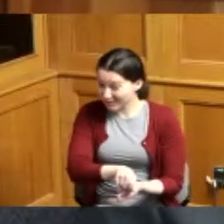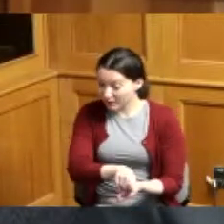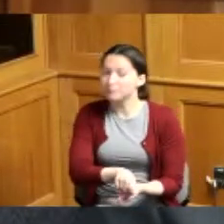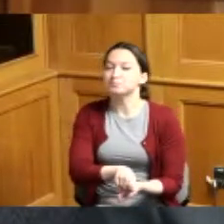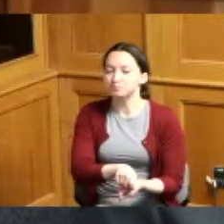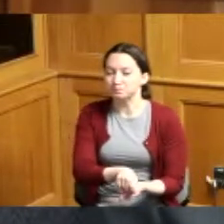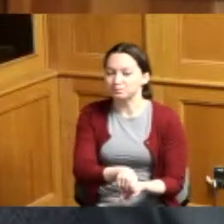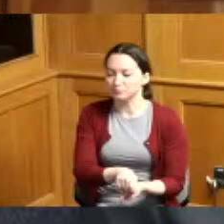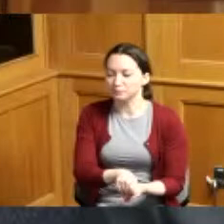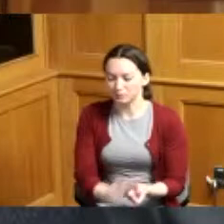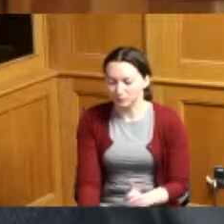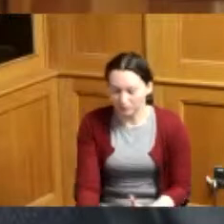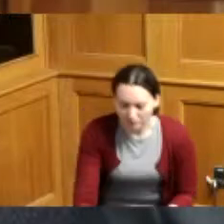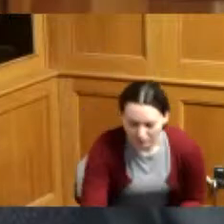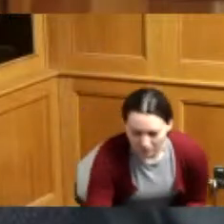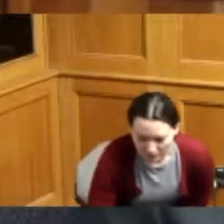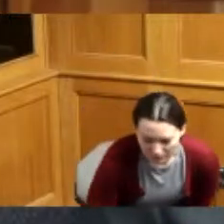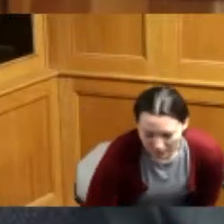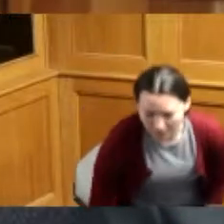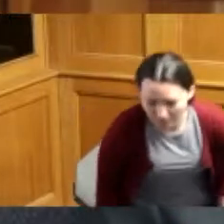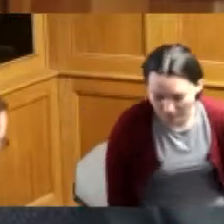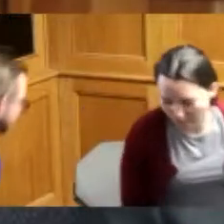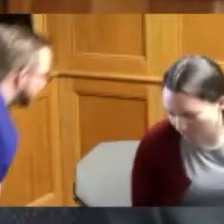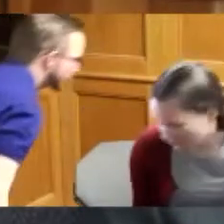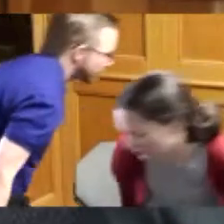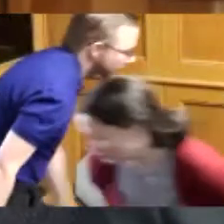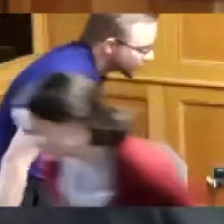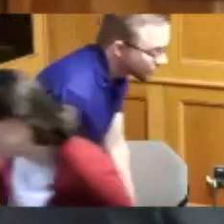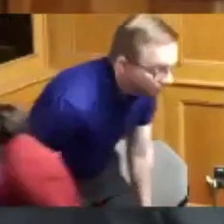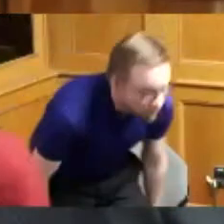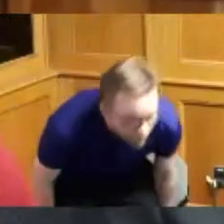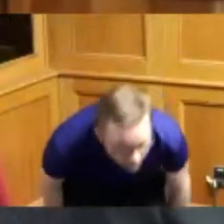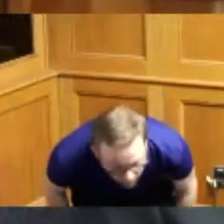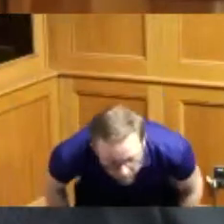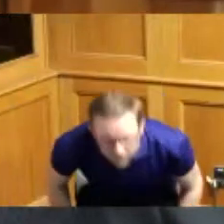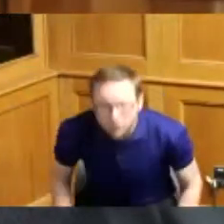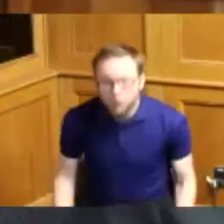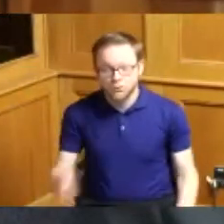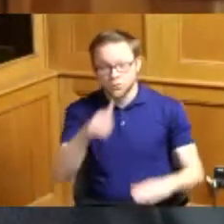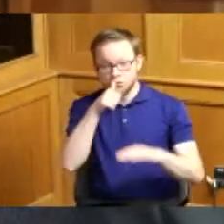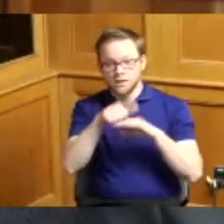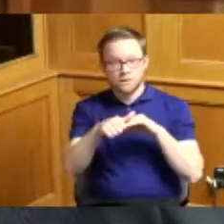it is um signed by the organizing committee and so the organizing committee is this a small group